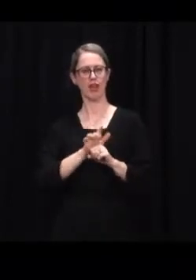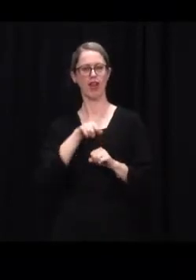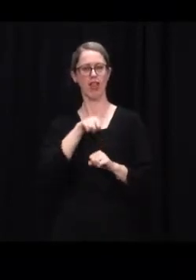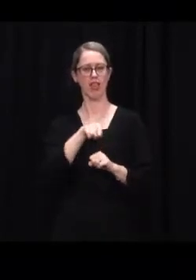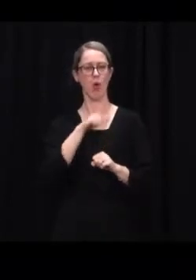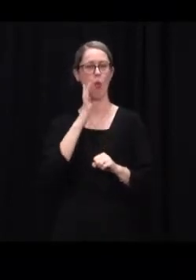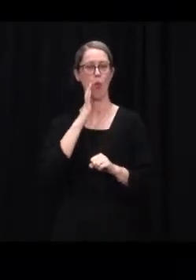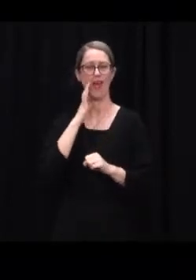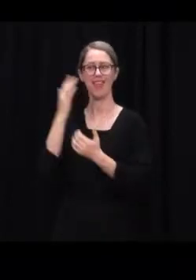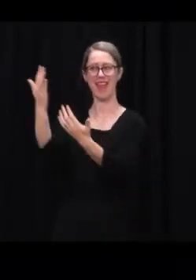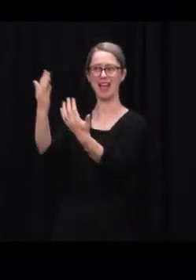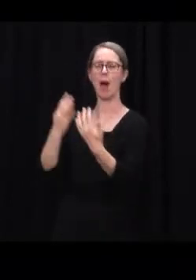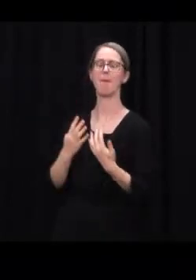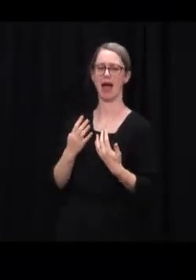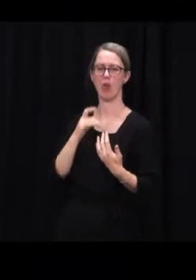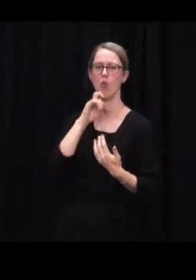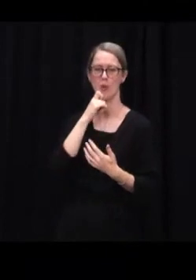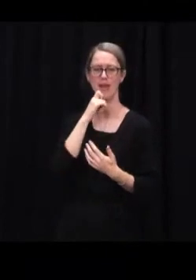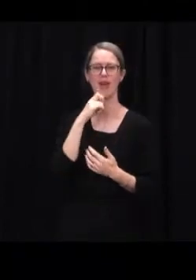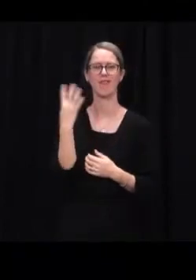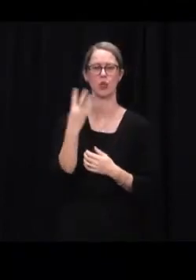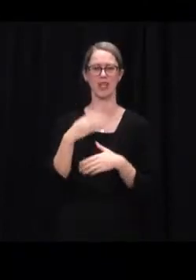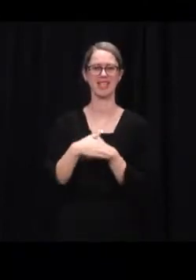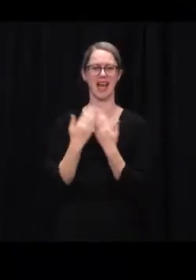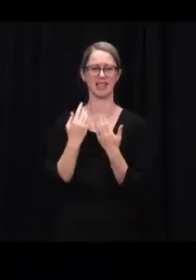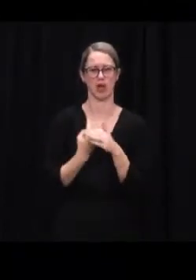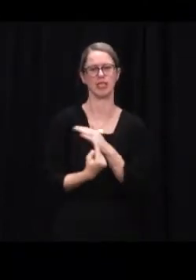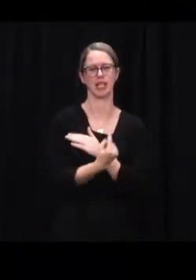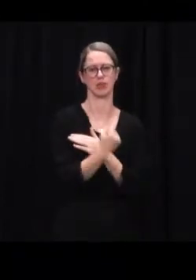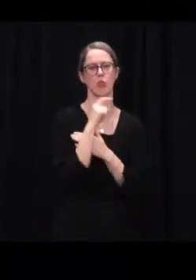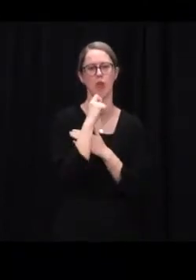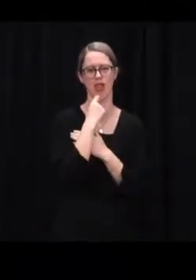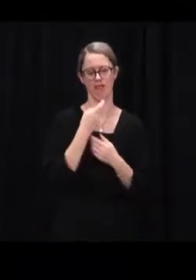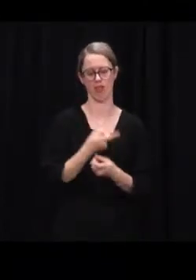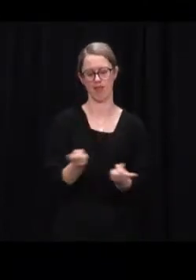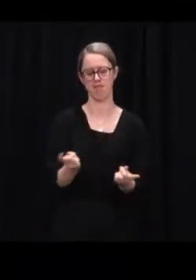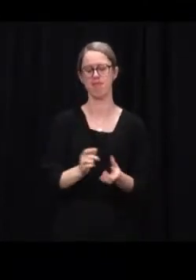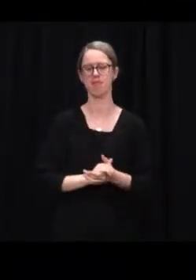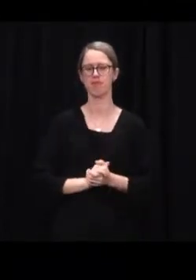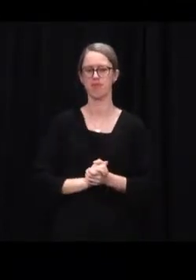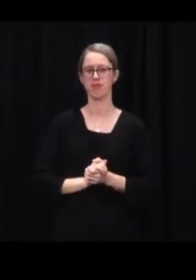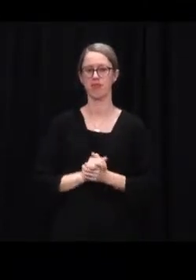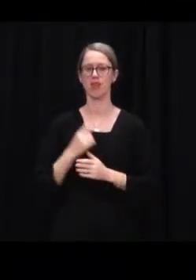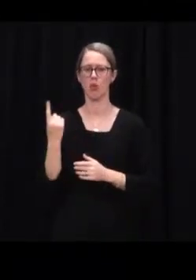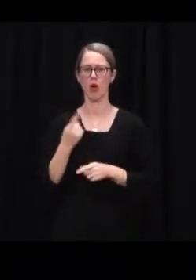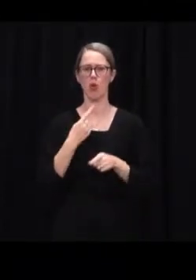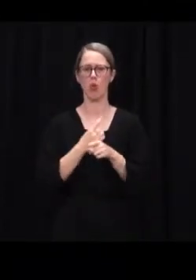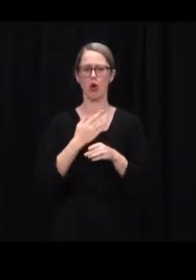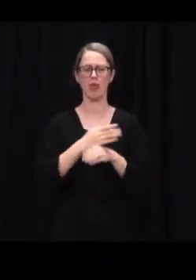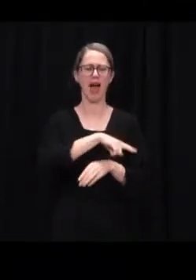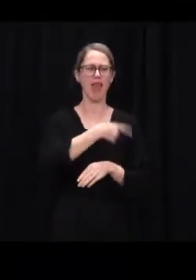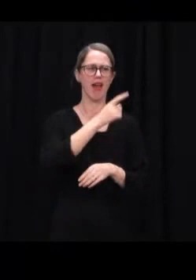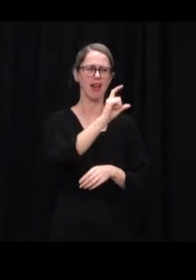personnel are vaccinate and will be carrying out COVID-19 prevention wrote comes. They will complete 14 days' managed